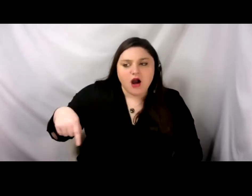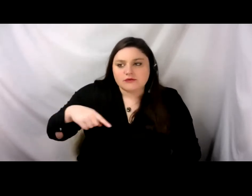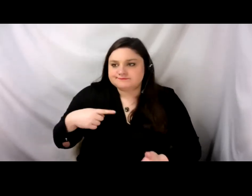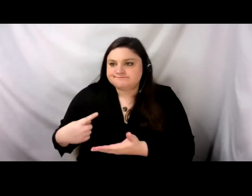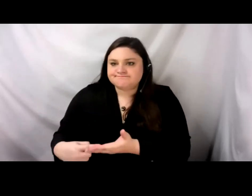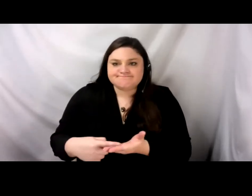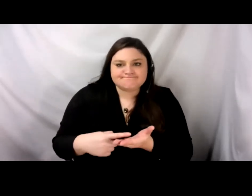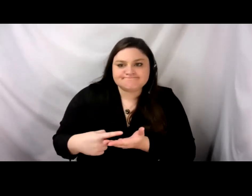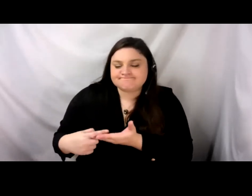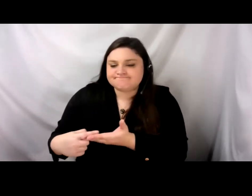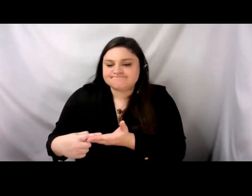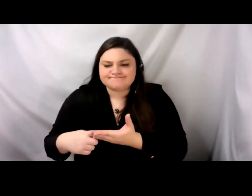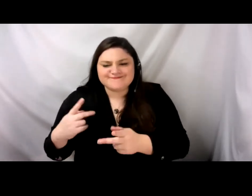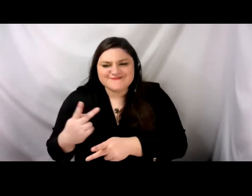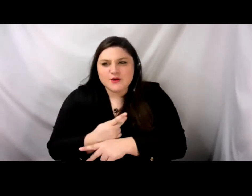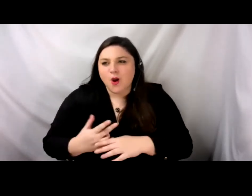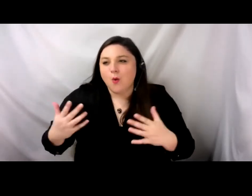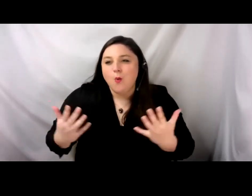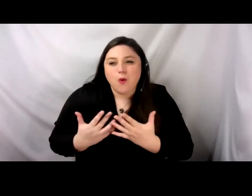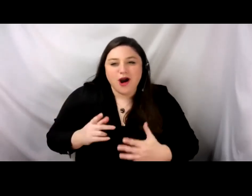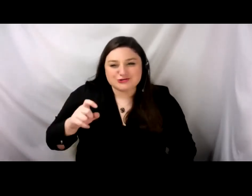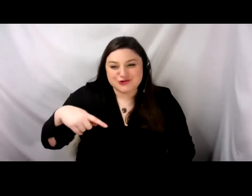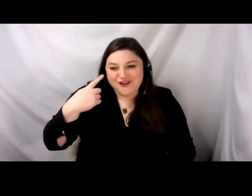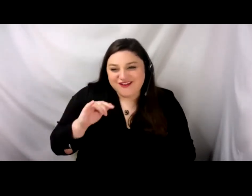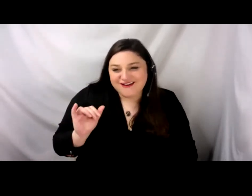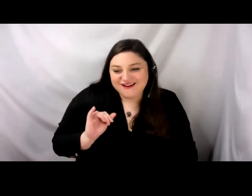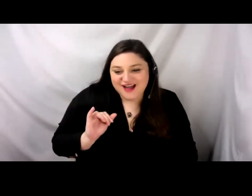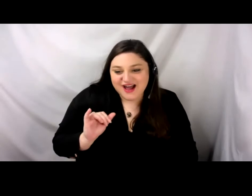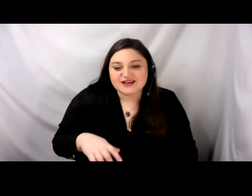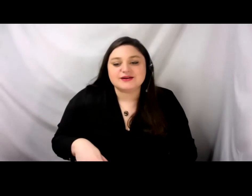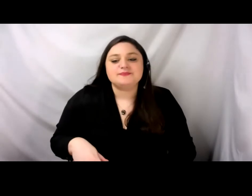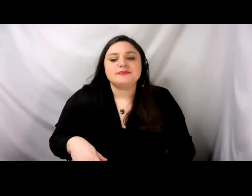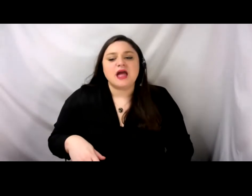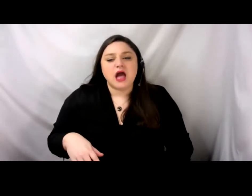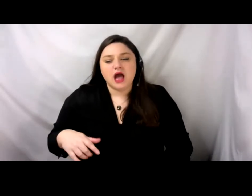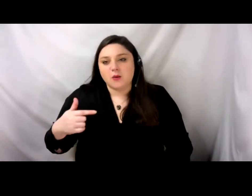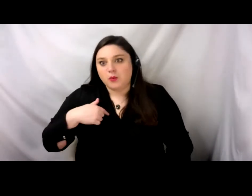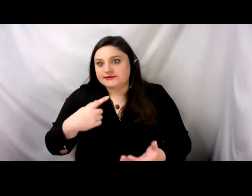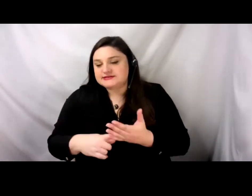Lucy was part of some conversations. She was very vocal and I do not have to say that because you all know